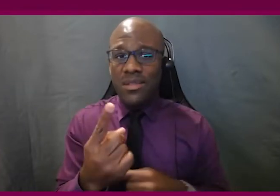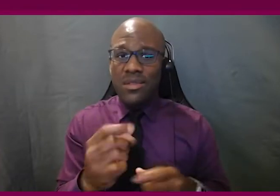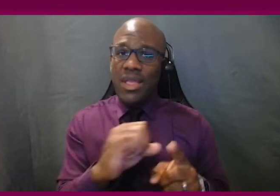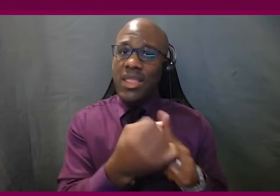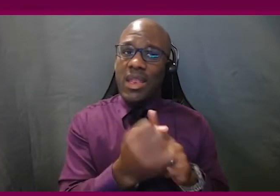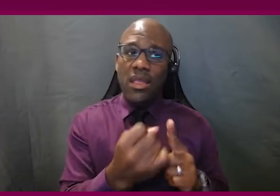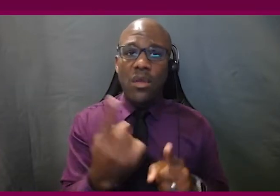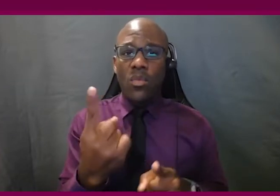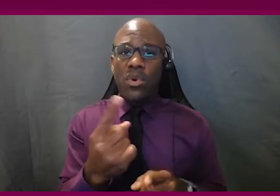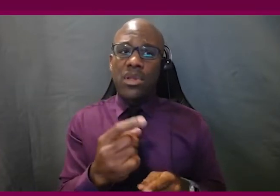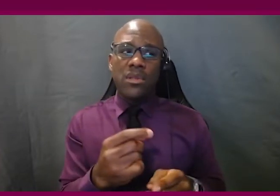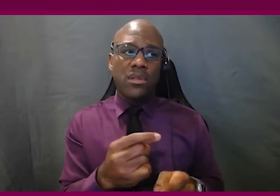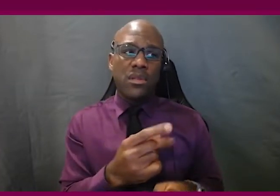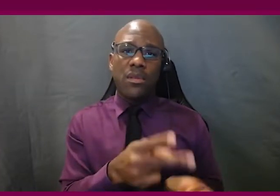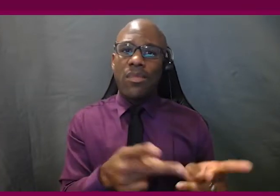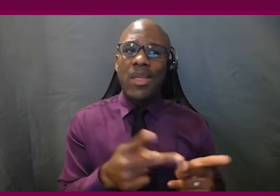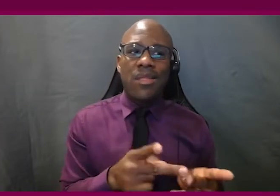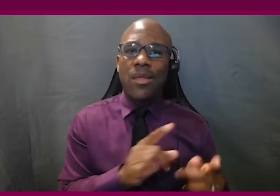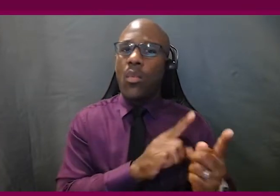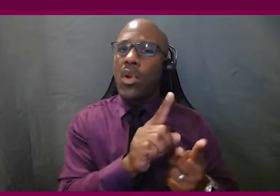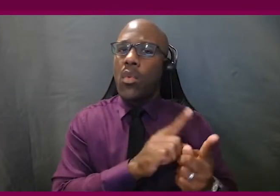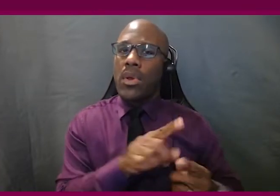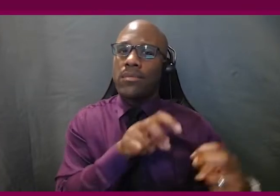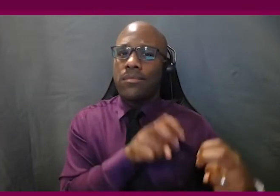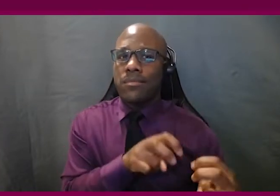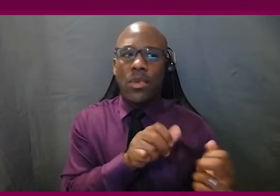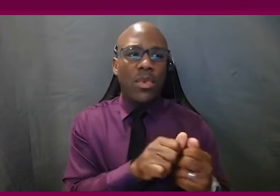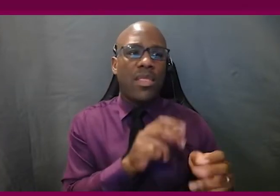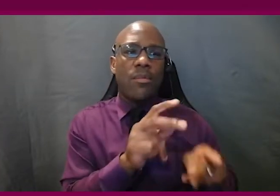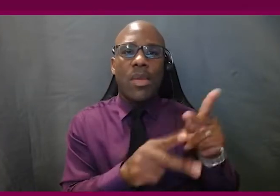One setting is more of a private practice setting where I'm working one on one with